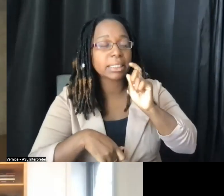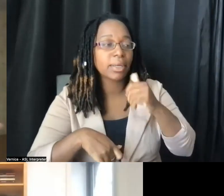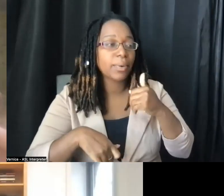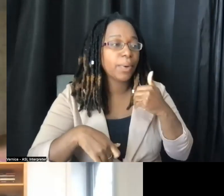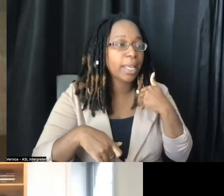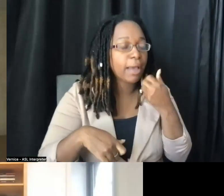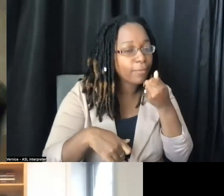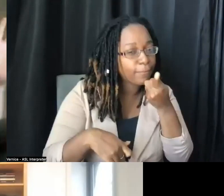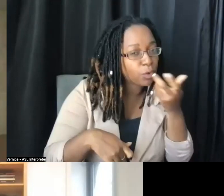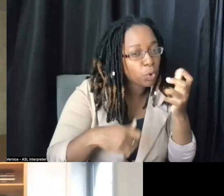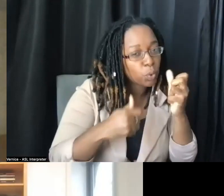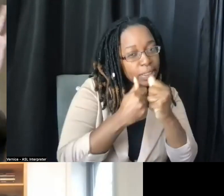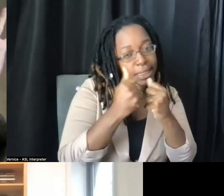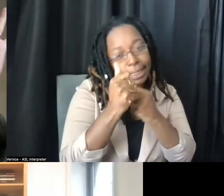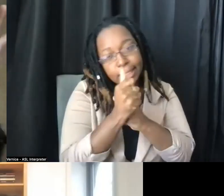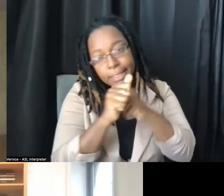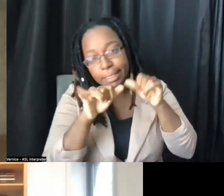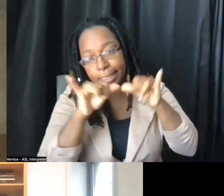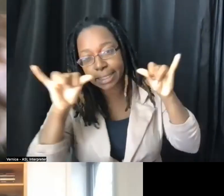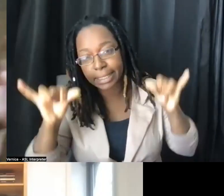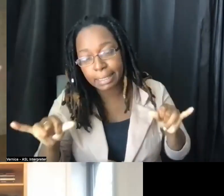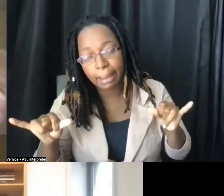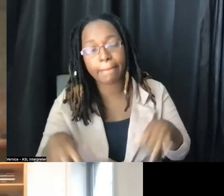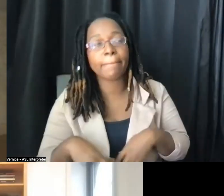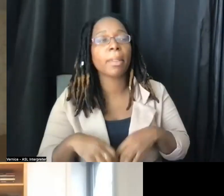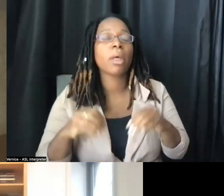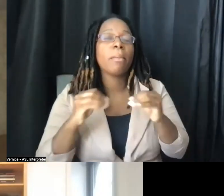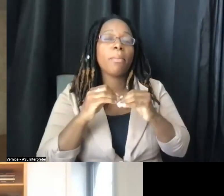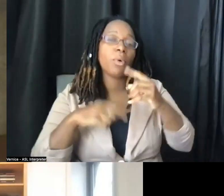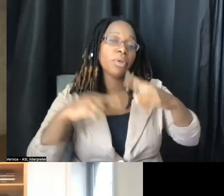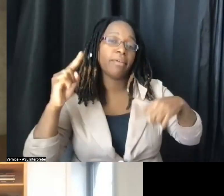just because there are a lot of sort of fragmentary